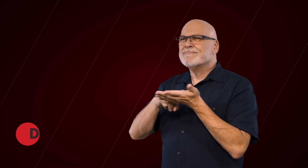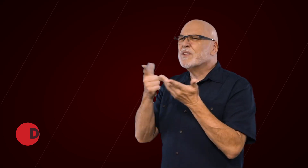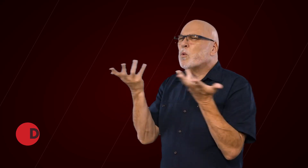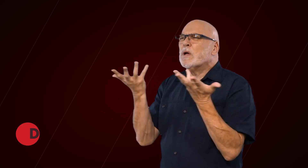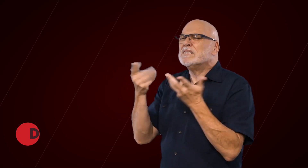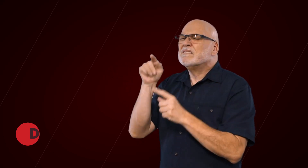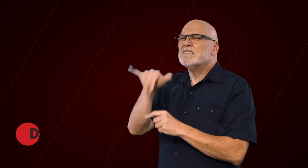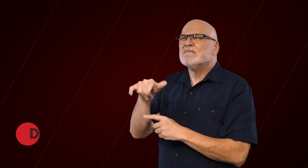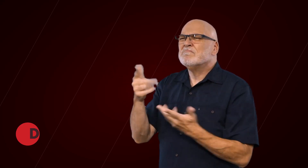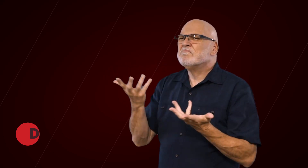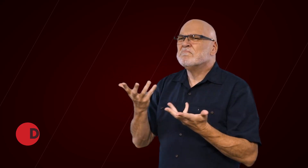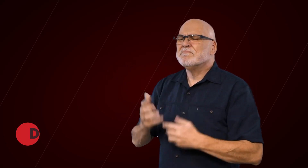What is it?